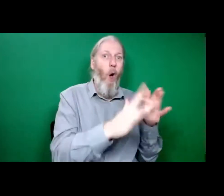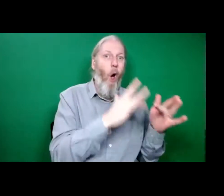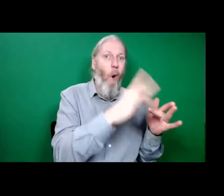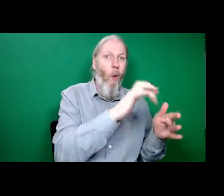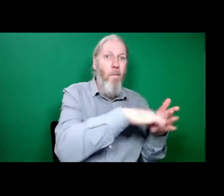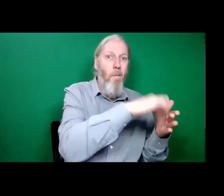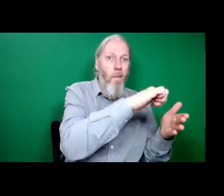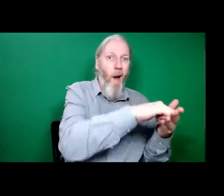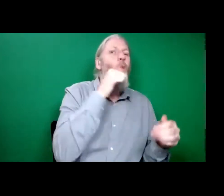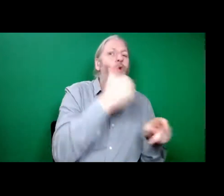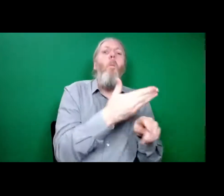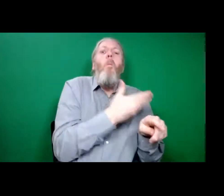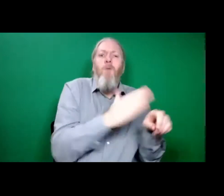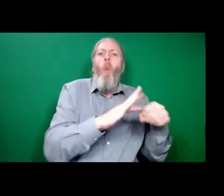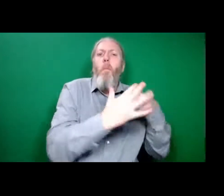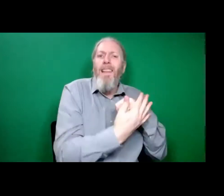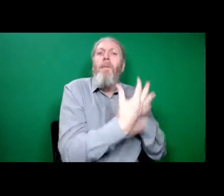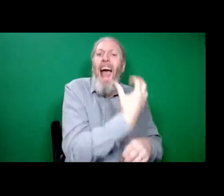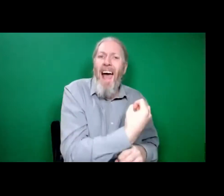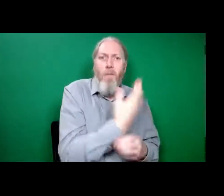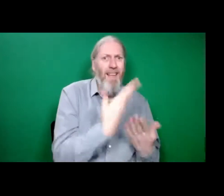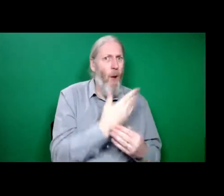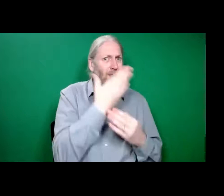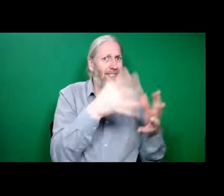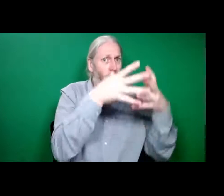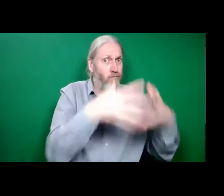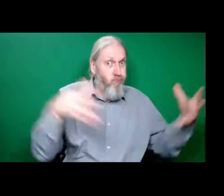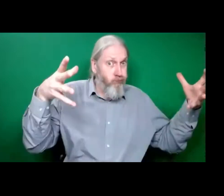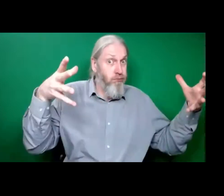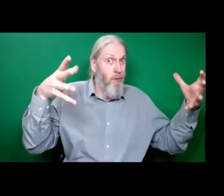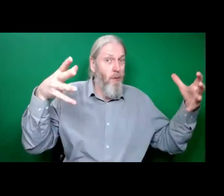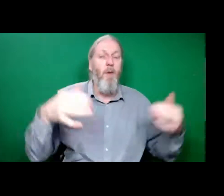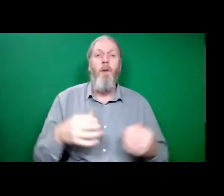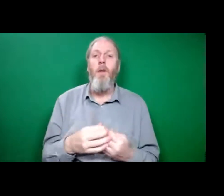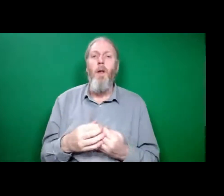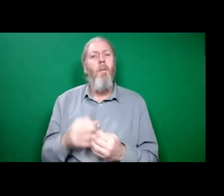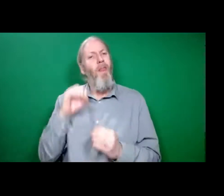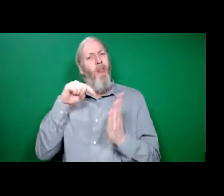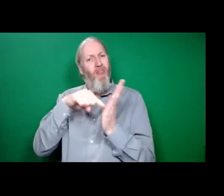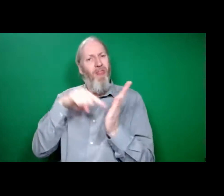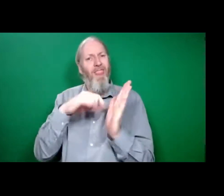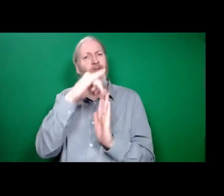streets and ultimately the places in which those high streets are located and the communities that they serve.